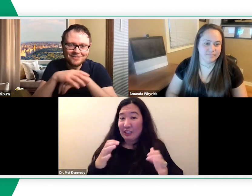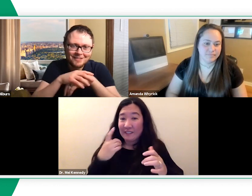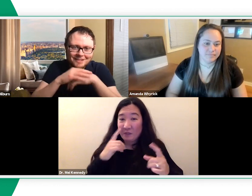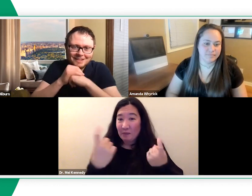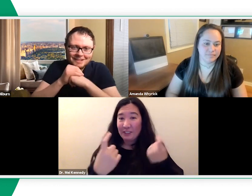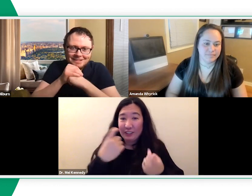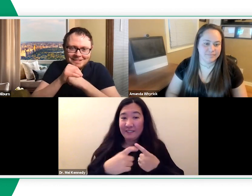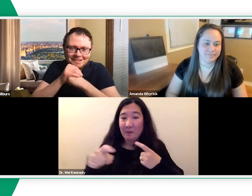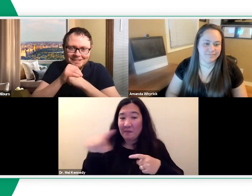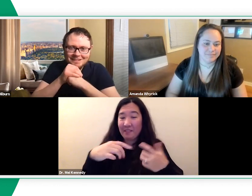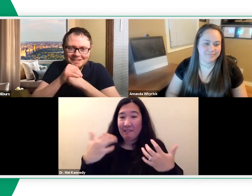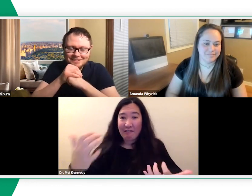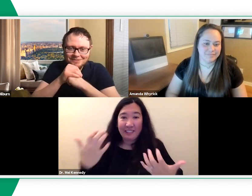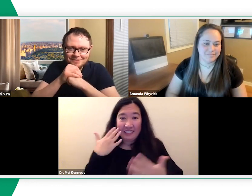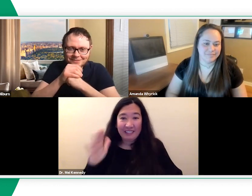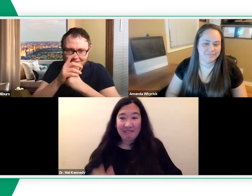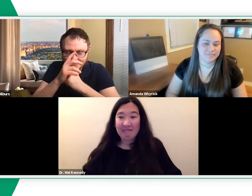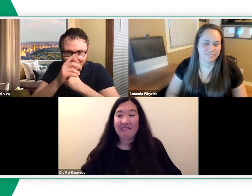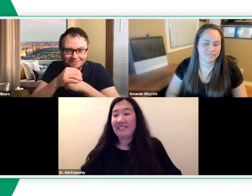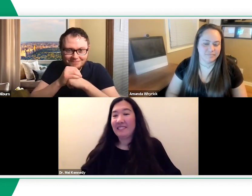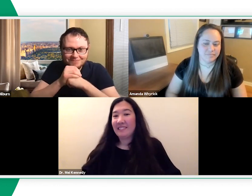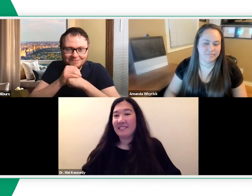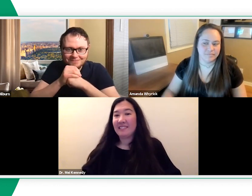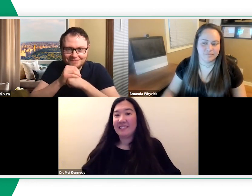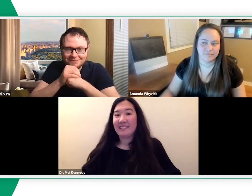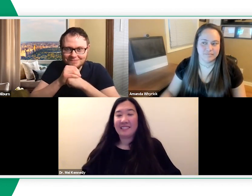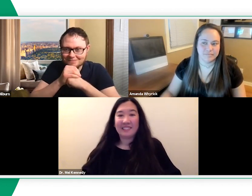out there? Last chance for questions from the audience.